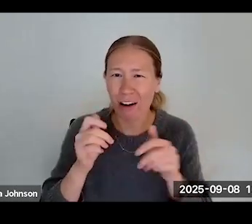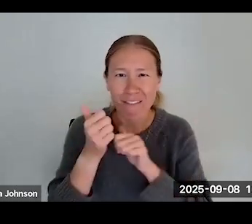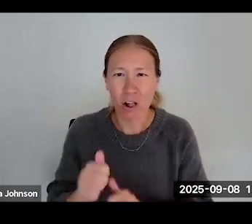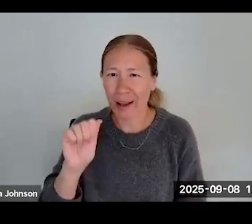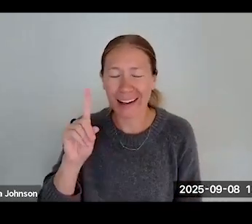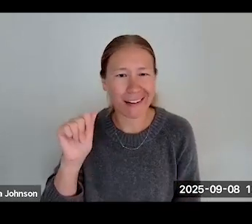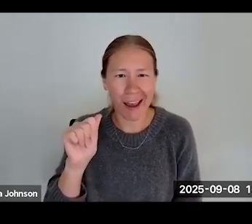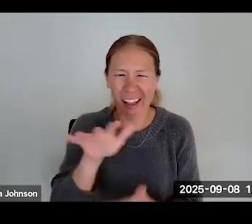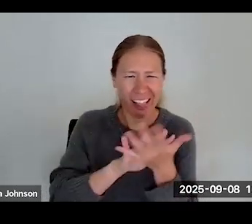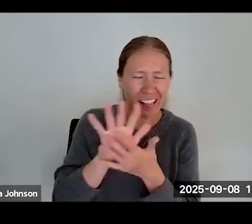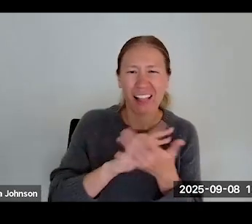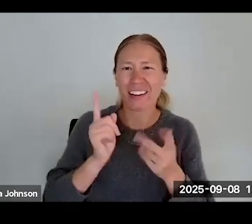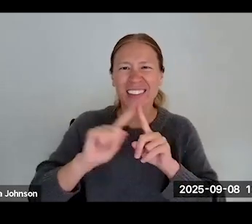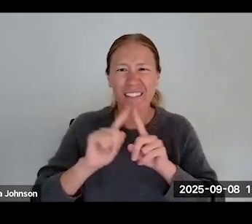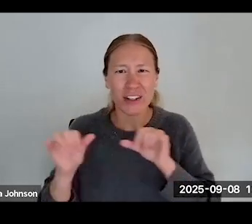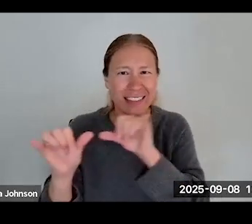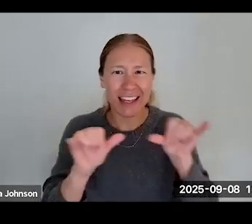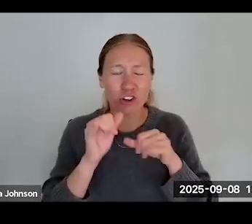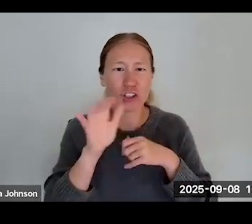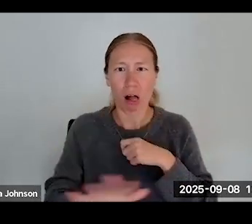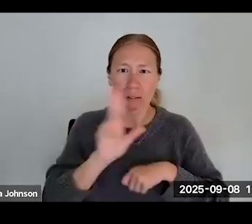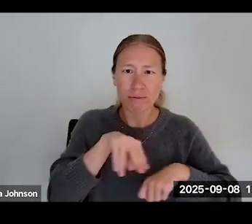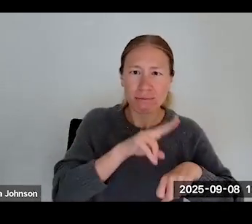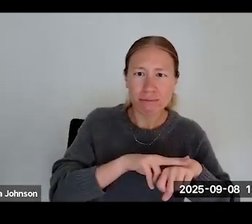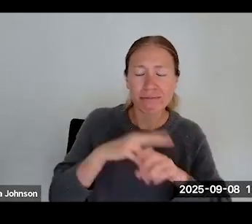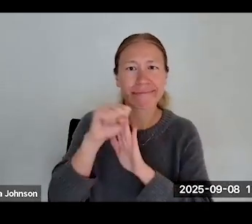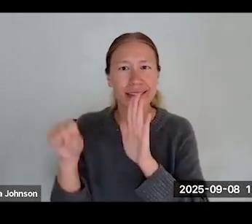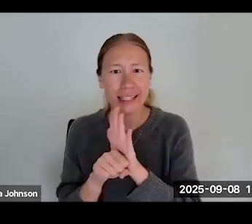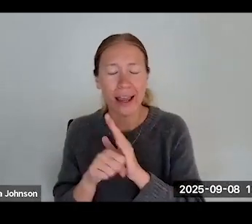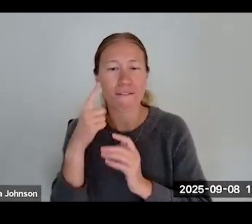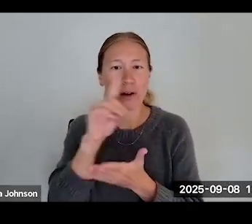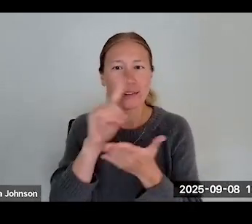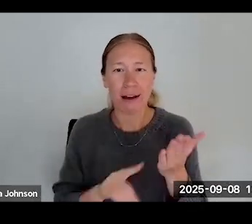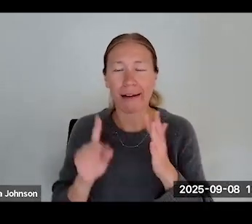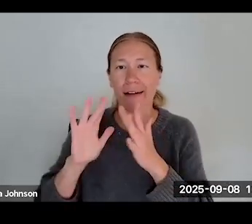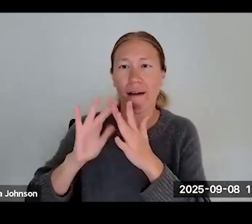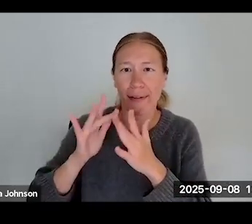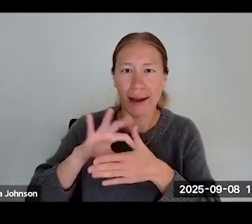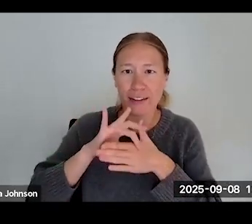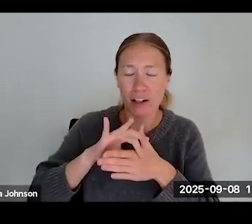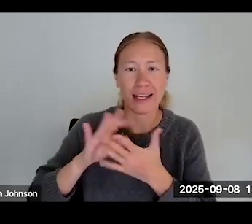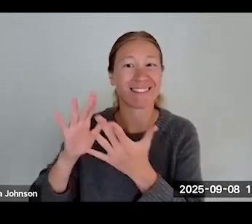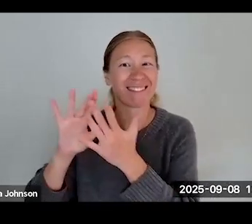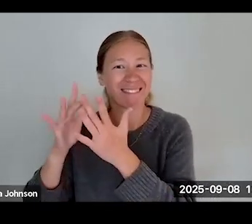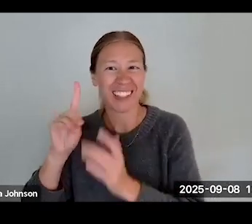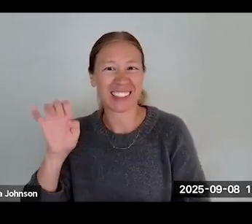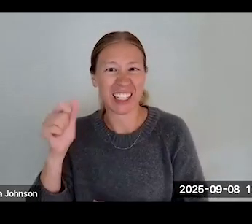and the differing standards nationally and at the state level for designing web content and digital content in general.